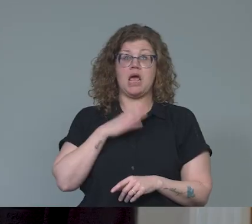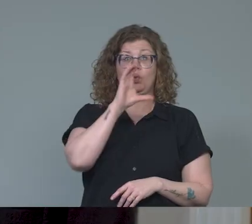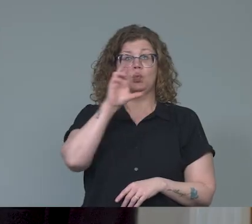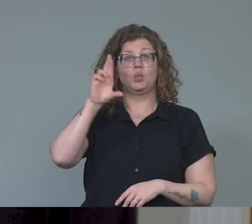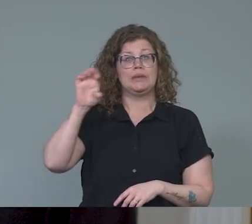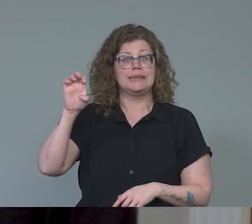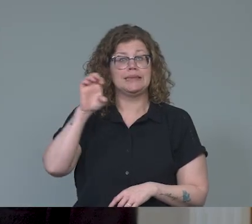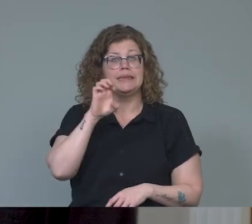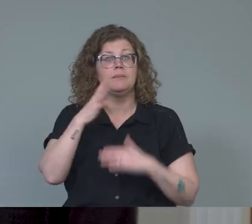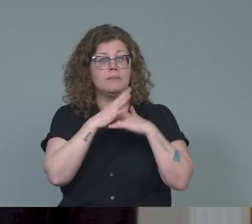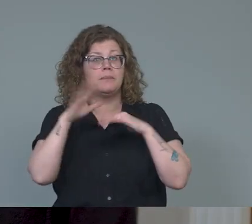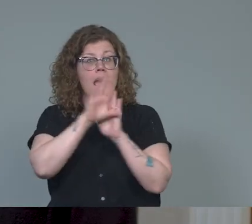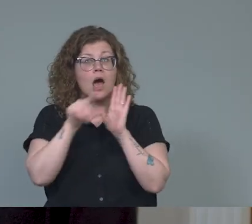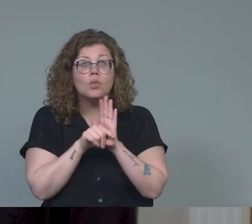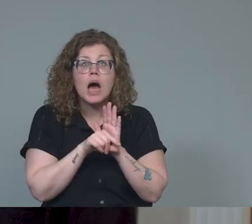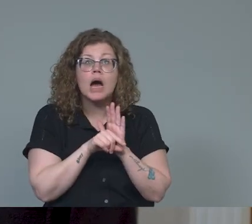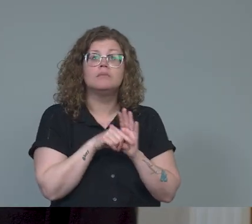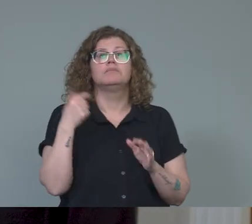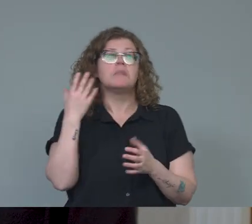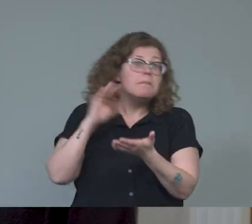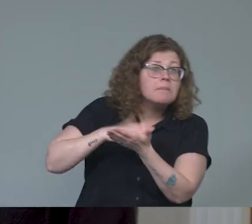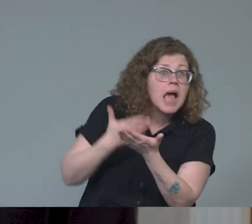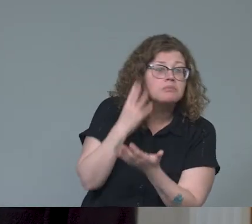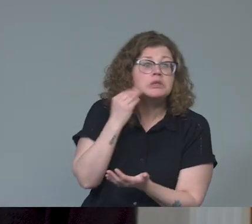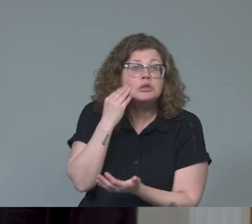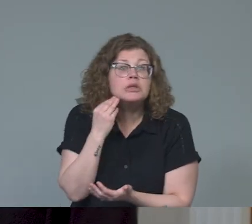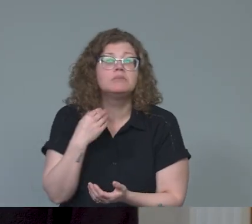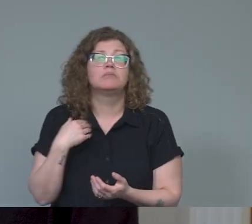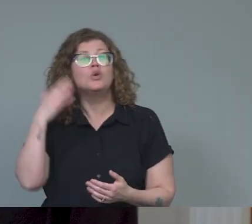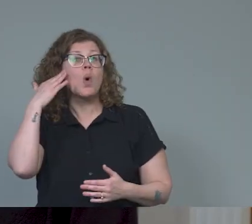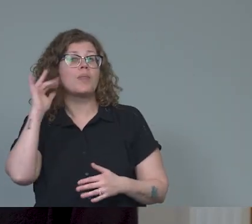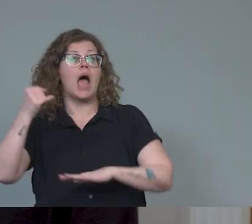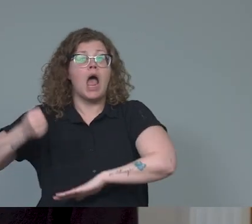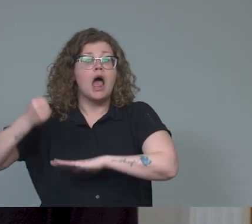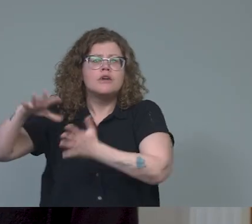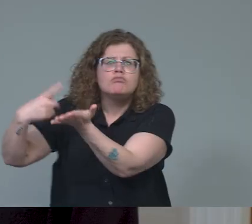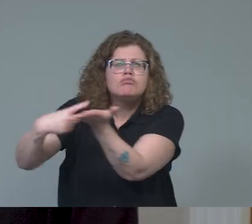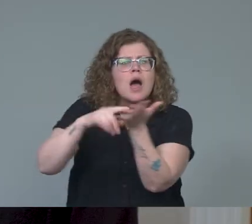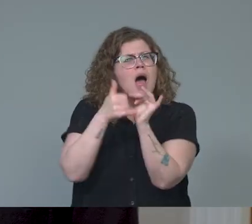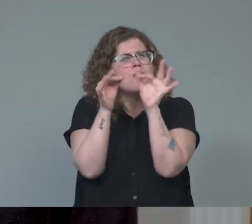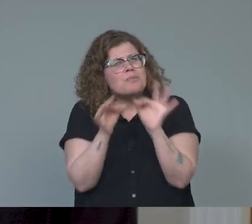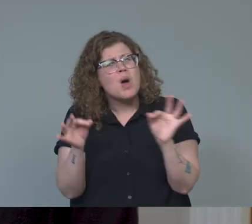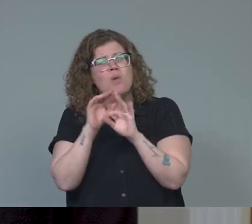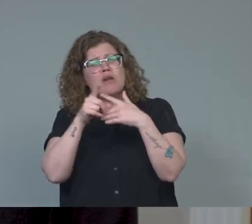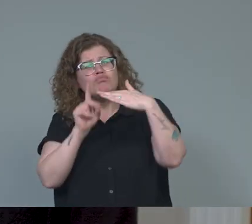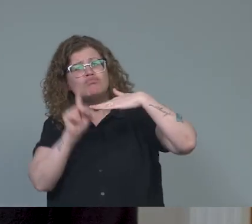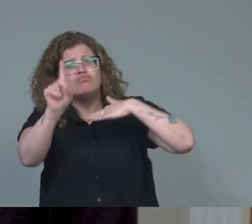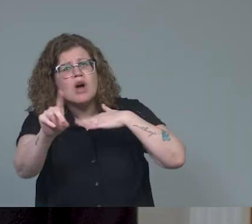that I was brought up through my Cree background and Swampy Cree you know, the Elders always talked about the importance of